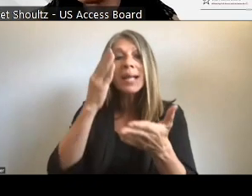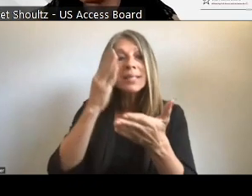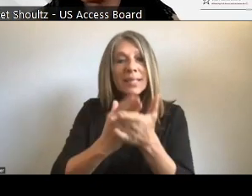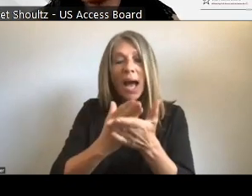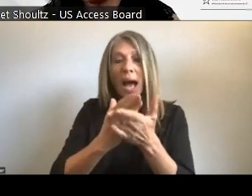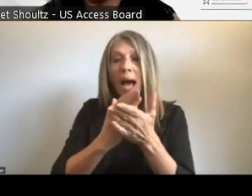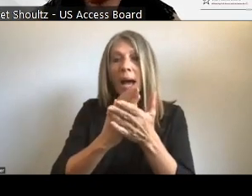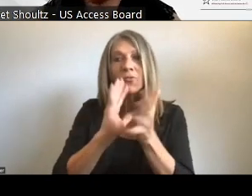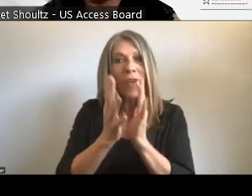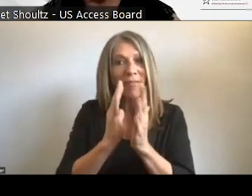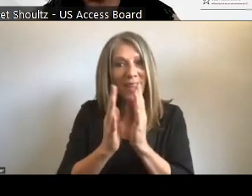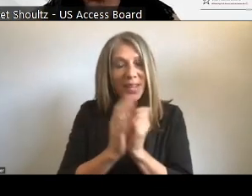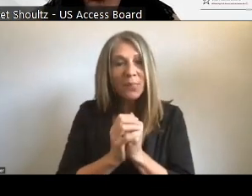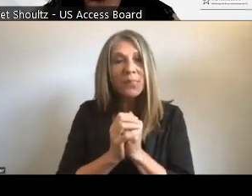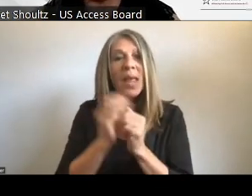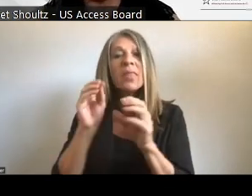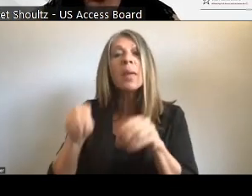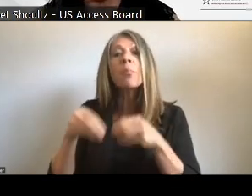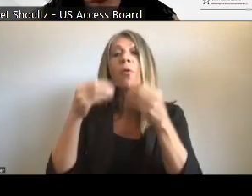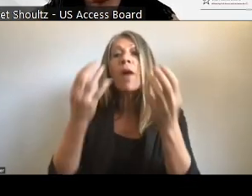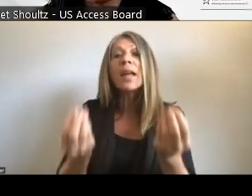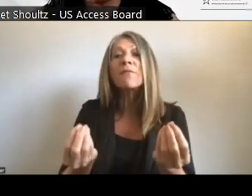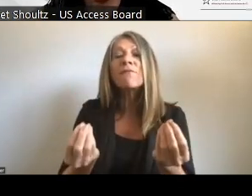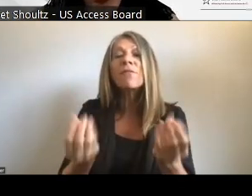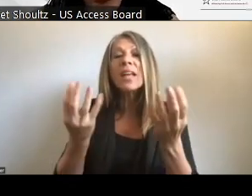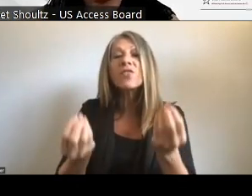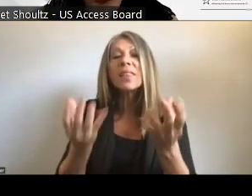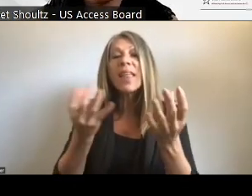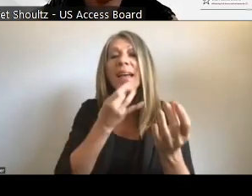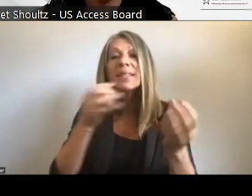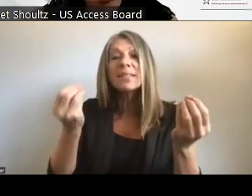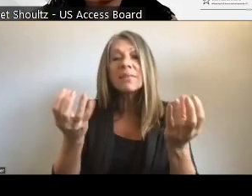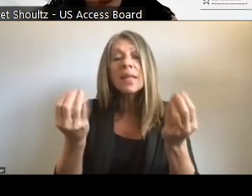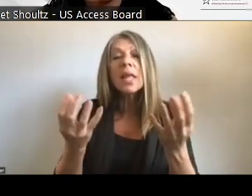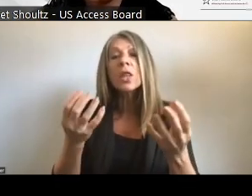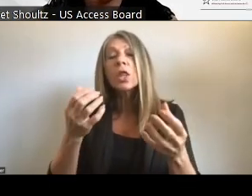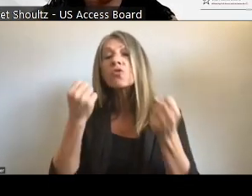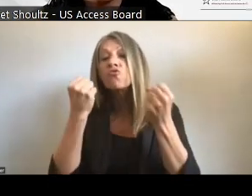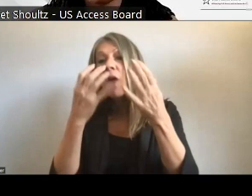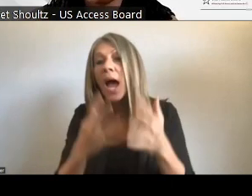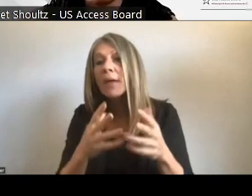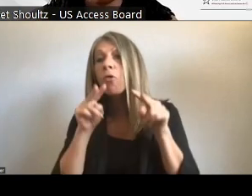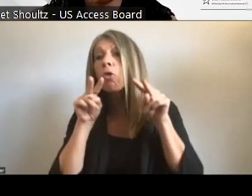traffic. Rather they provide flashing lights that draw drivers attention to the crosswalk